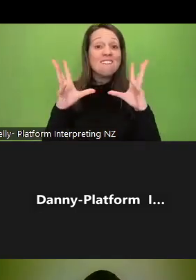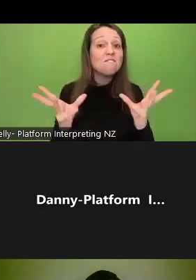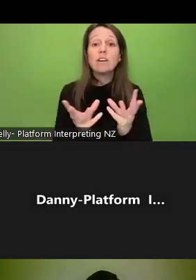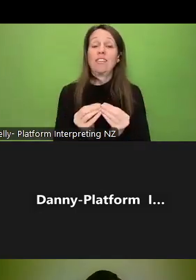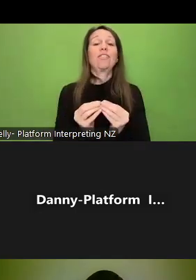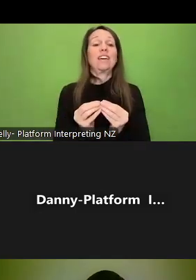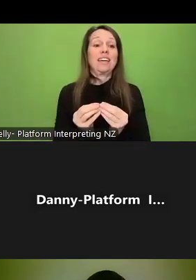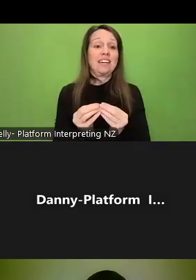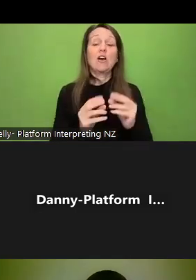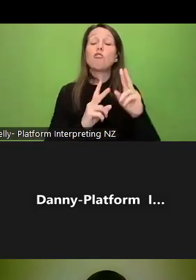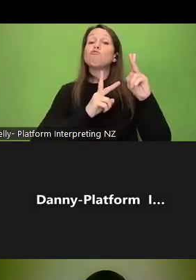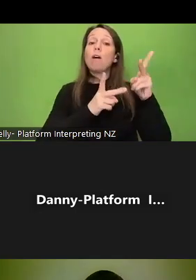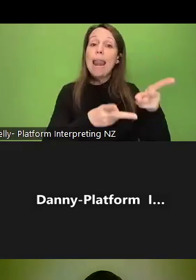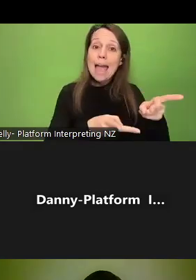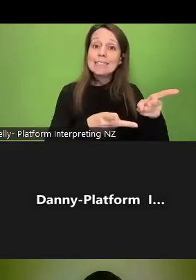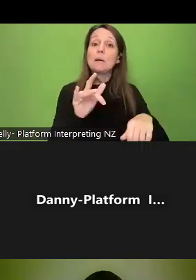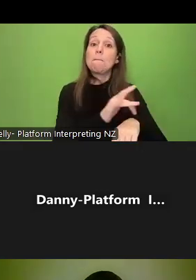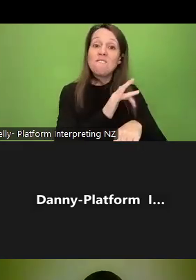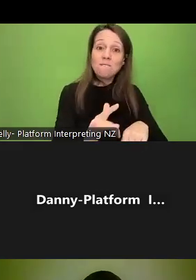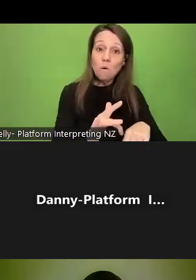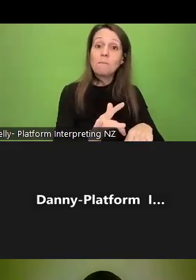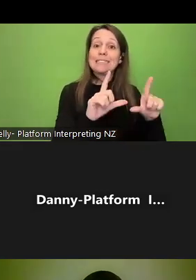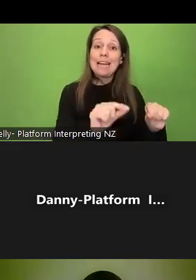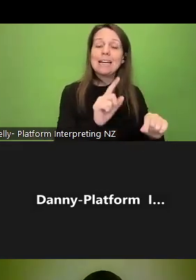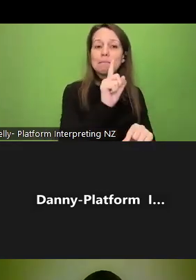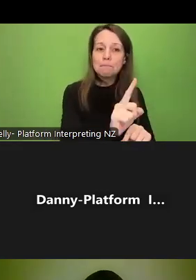but with that addition of shifting those sensory elements.